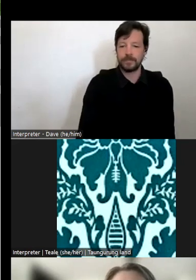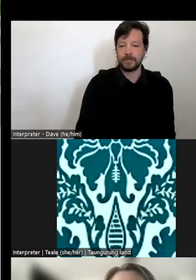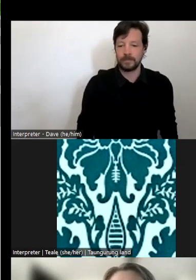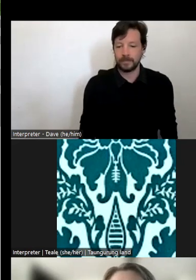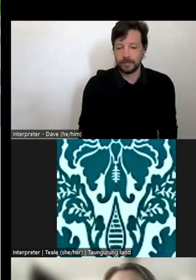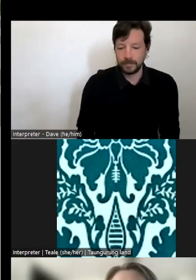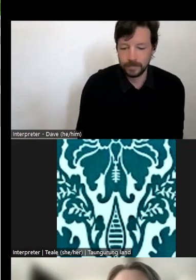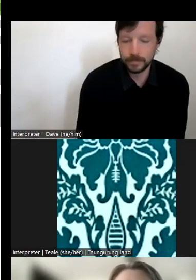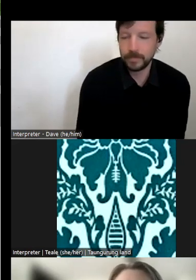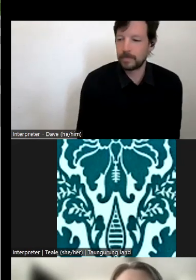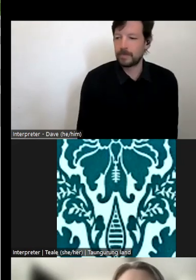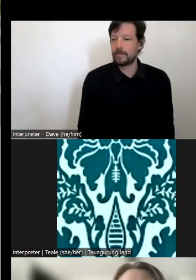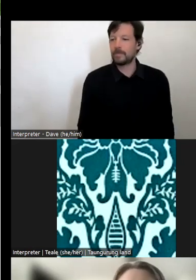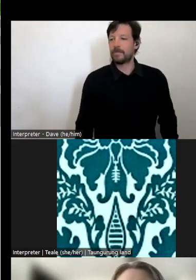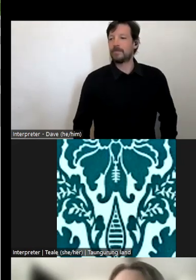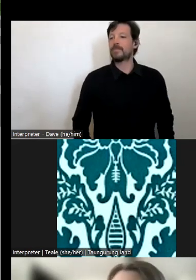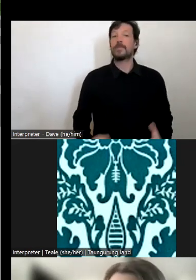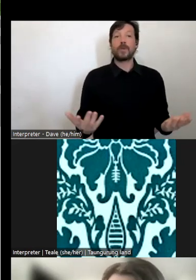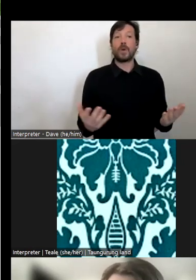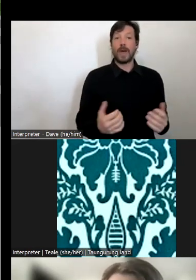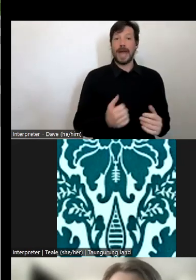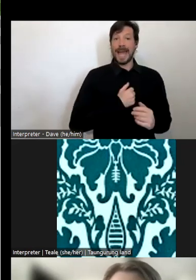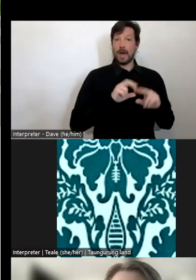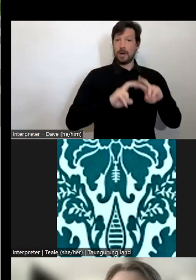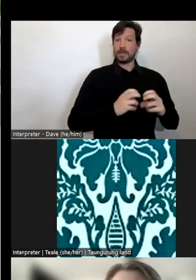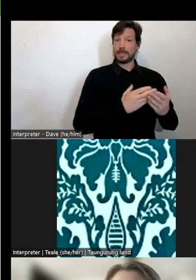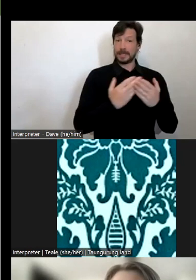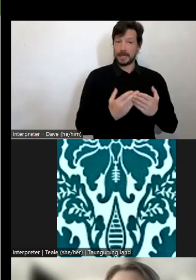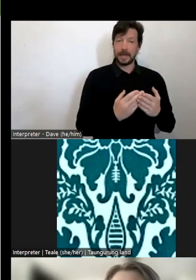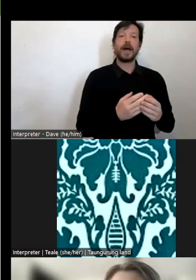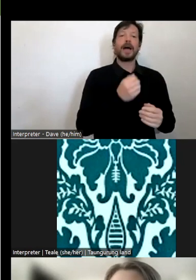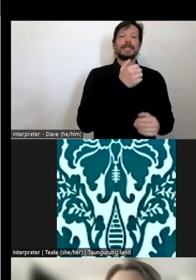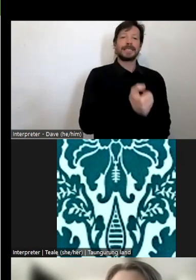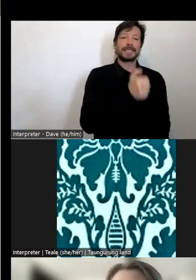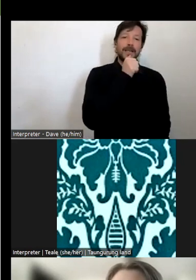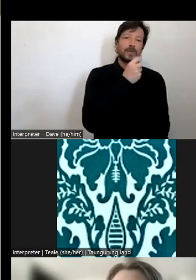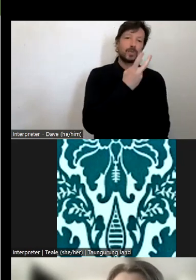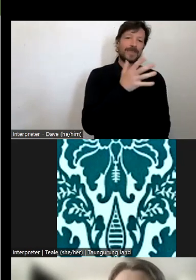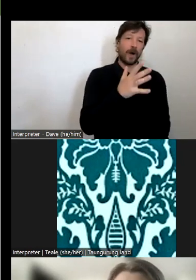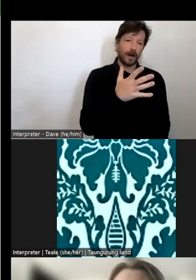So in terms of our study, there were 625 people in that five-year children